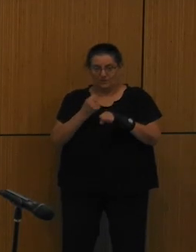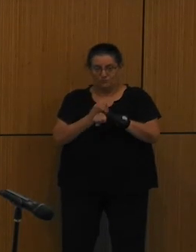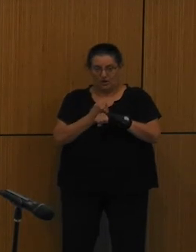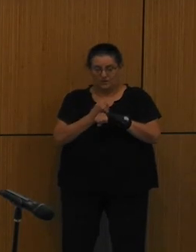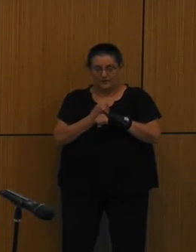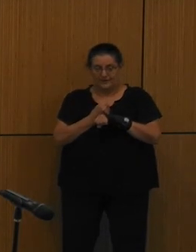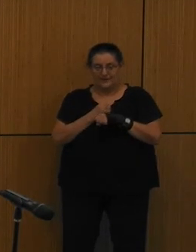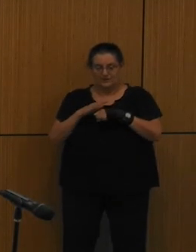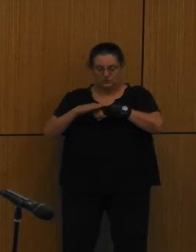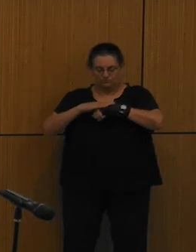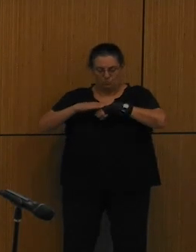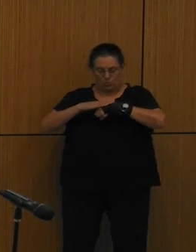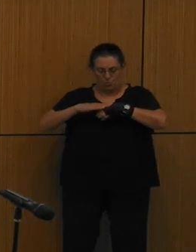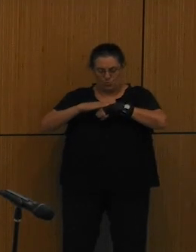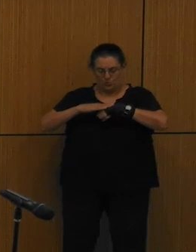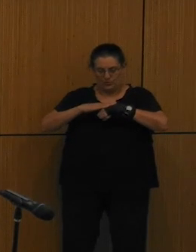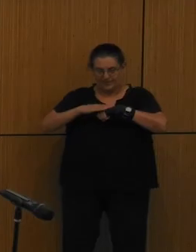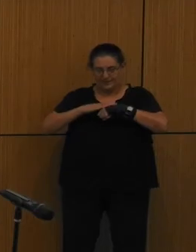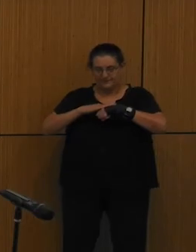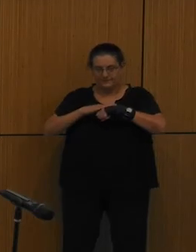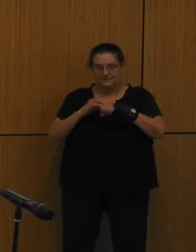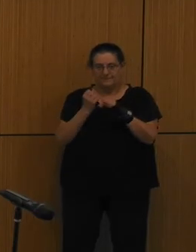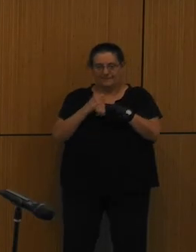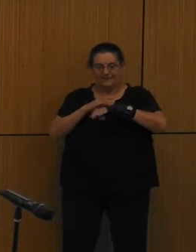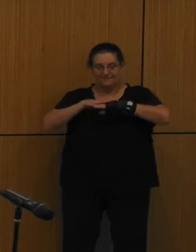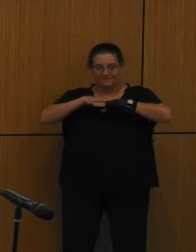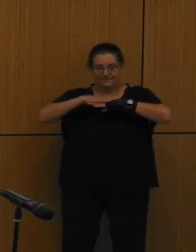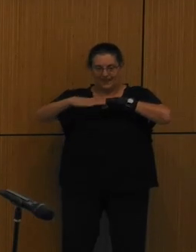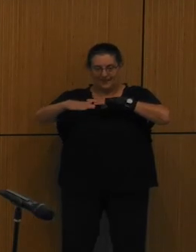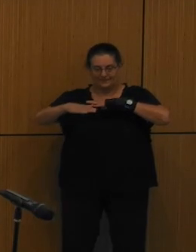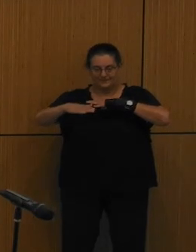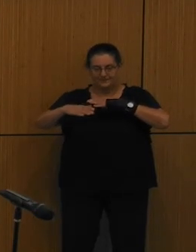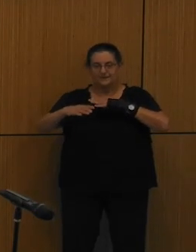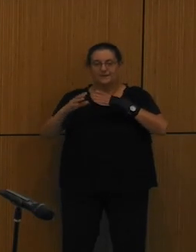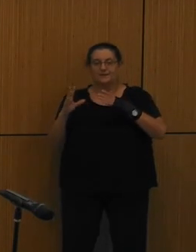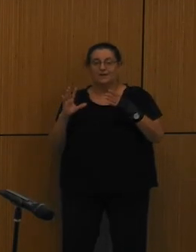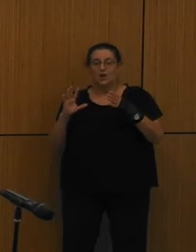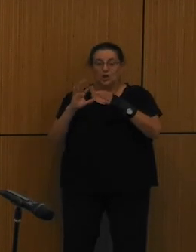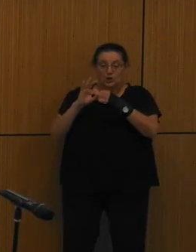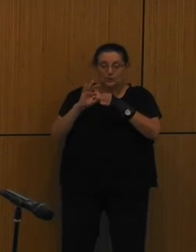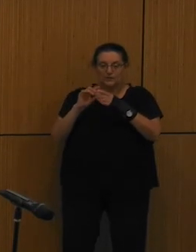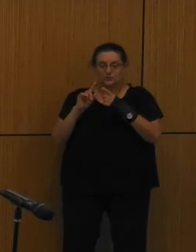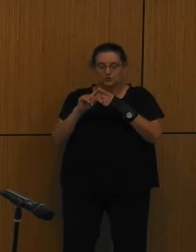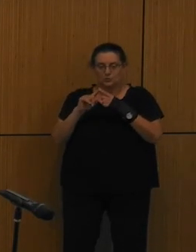smooth one side of it, flat, epoxy it to a frosted microscope slide.